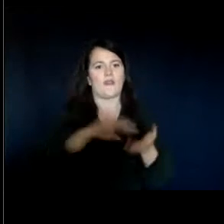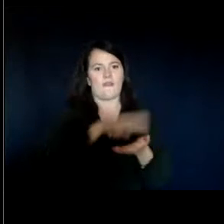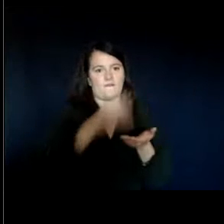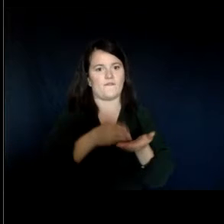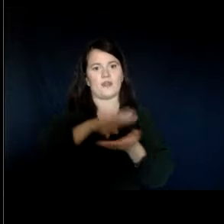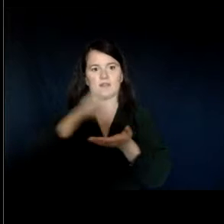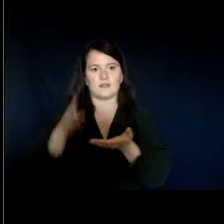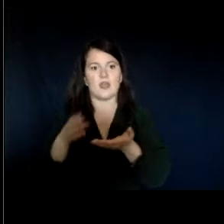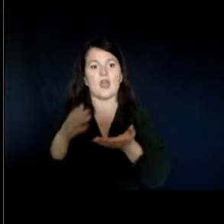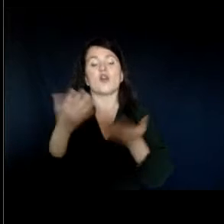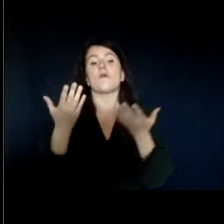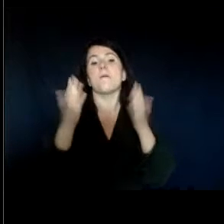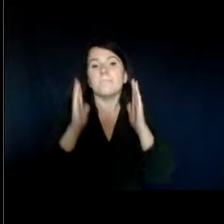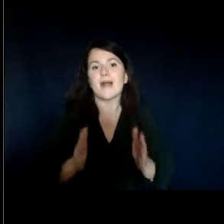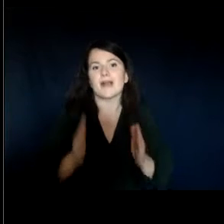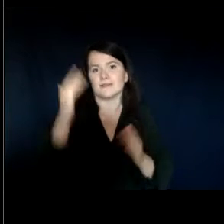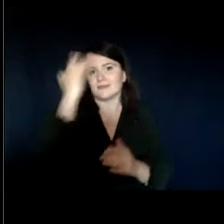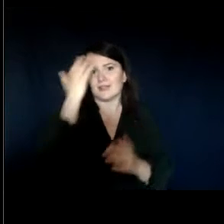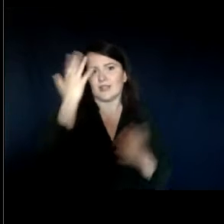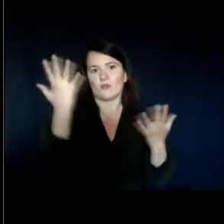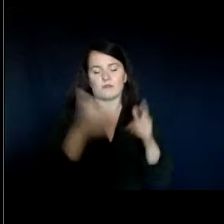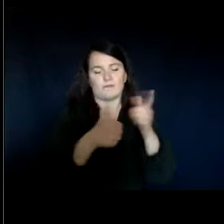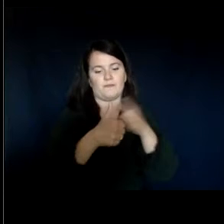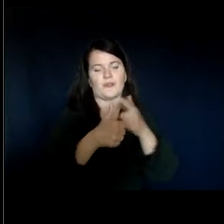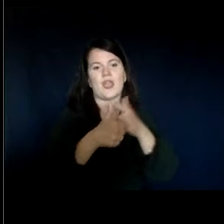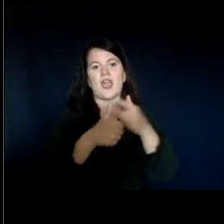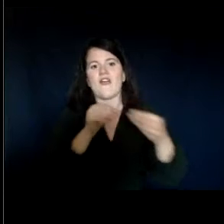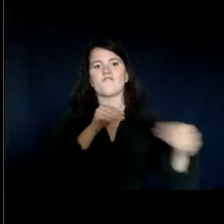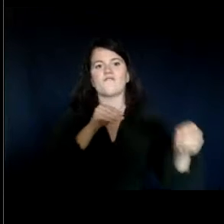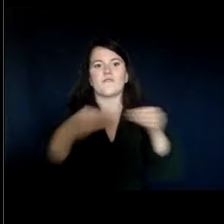when it comes to amending the relevant operational programmes,